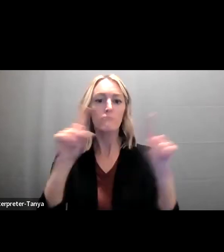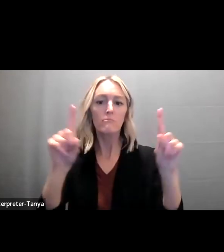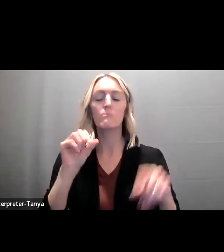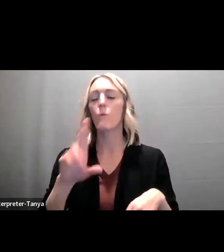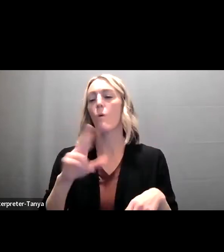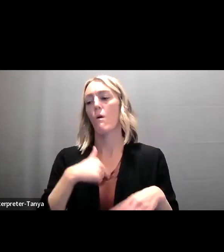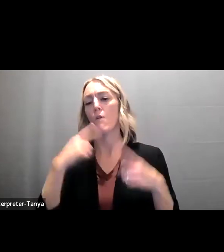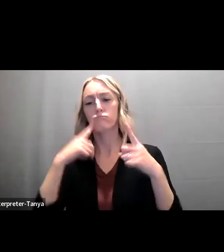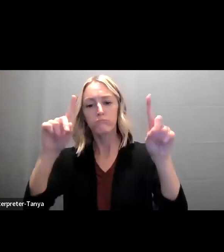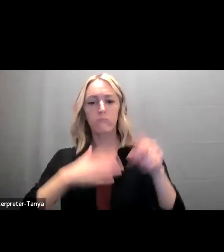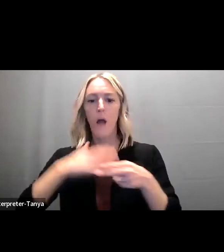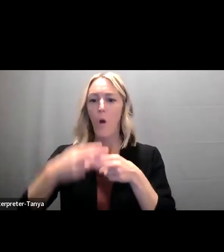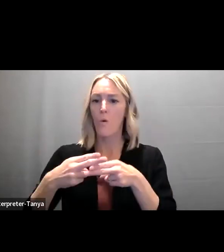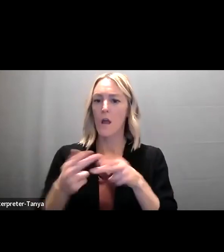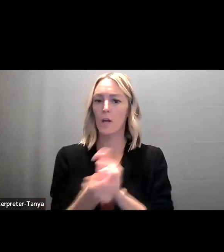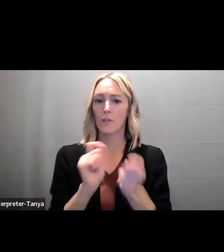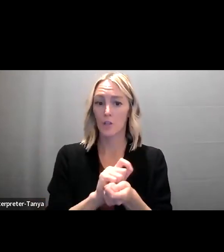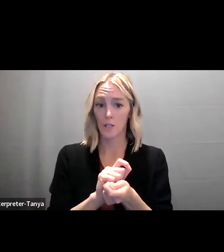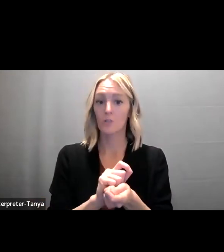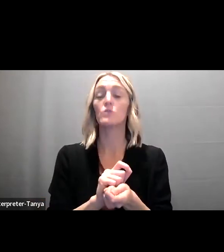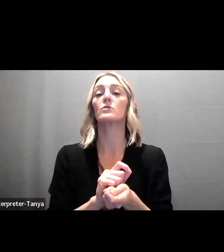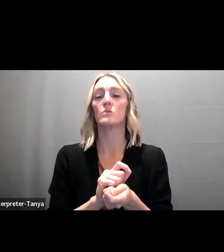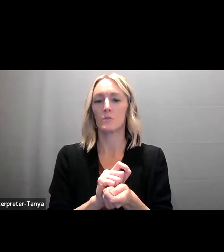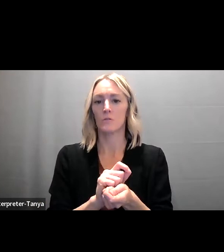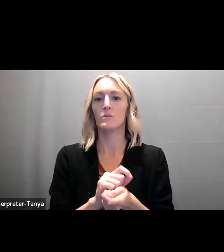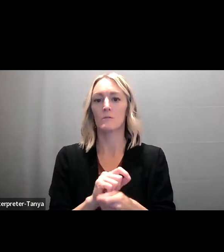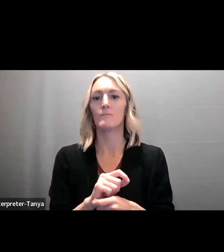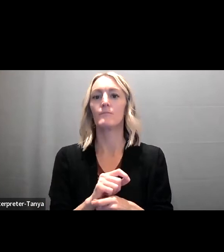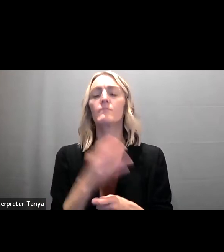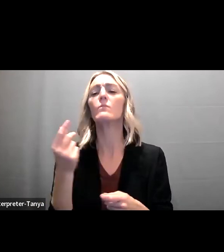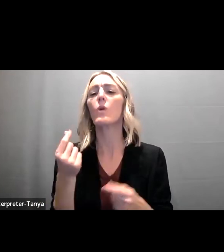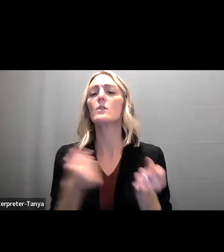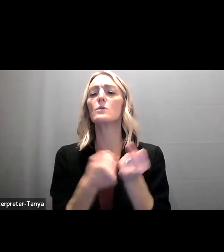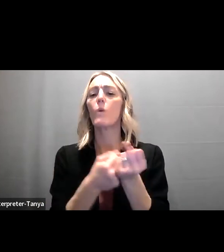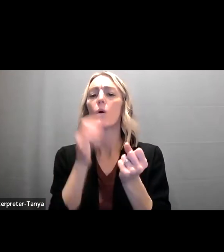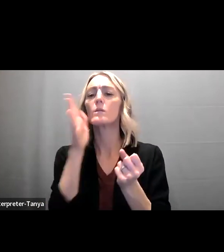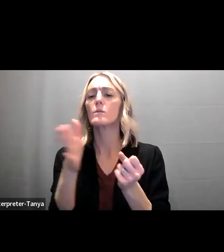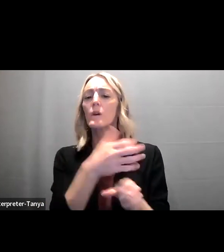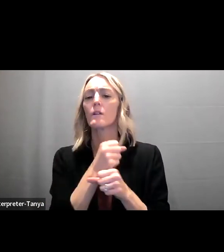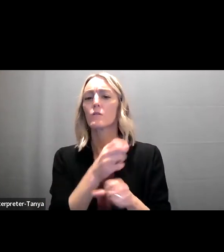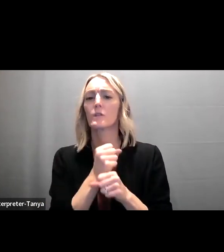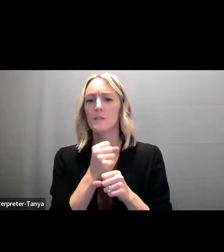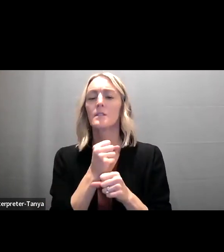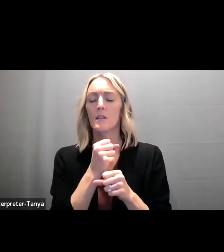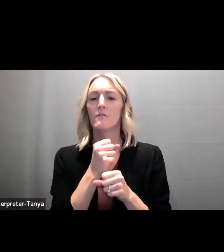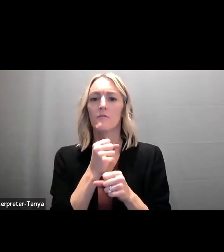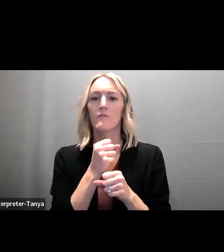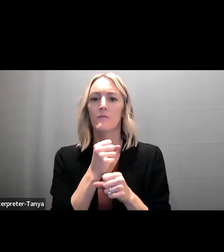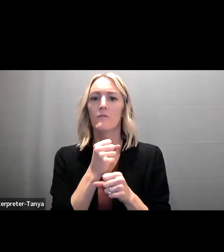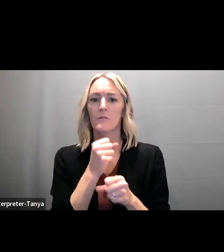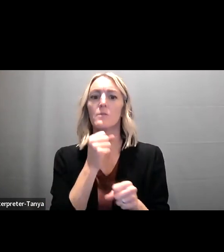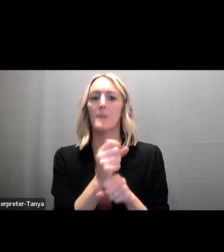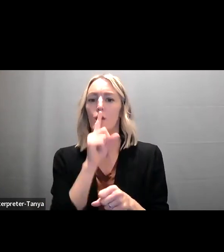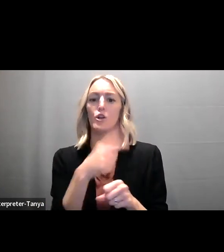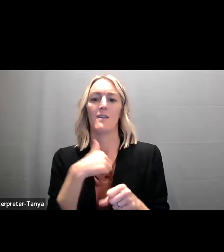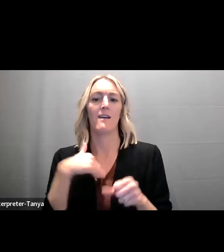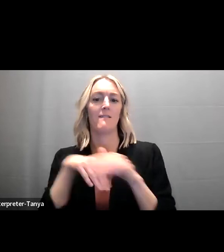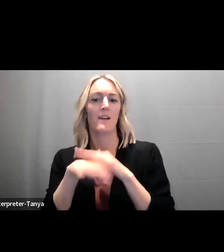in my weight and what supports am I going to receive to regain access so that I have